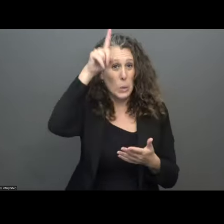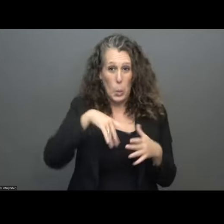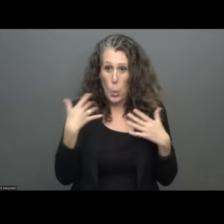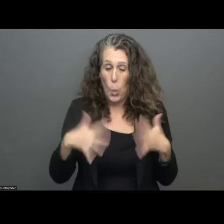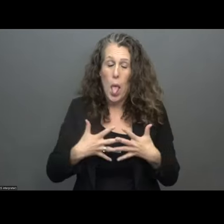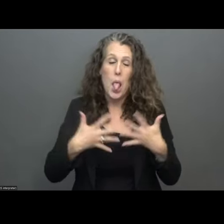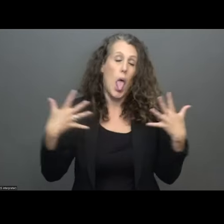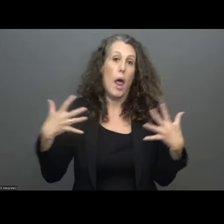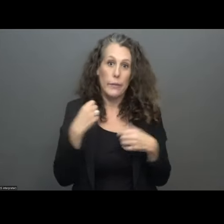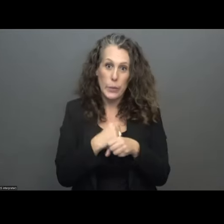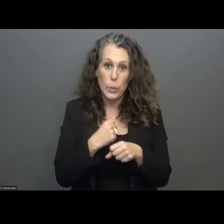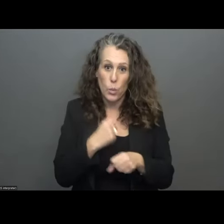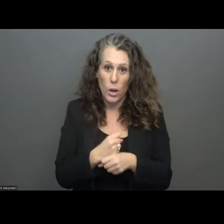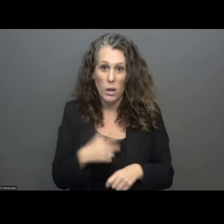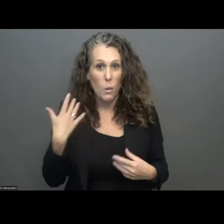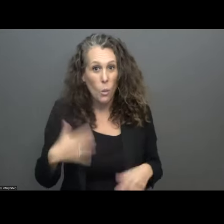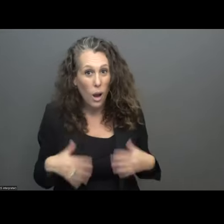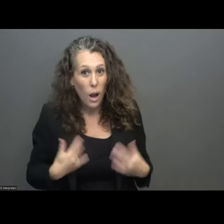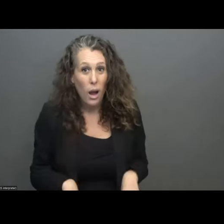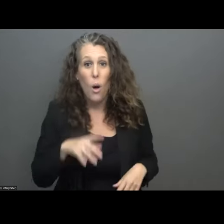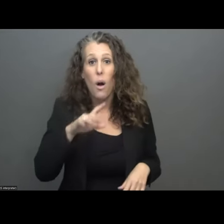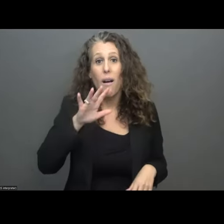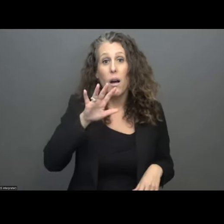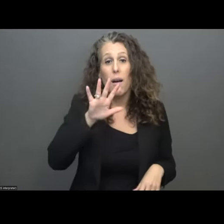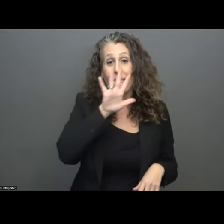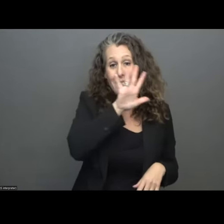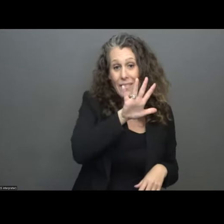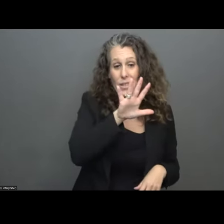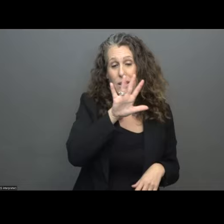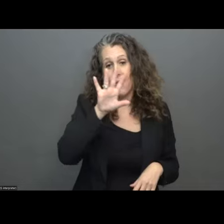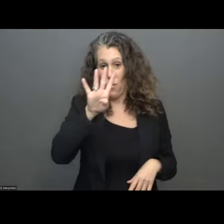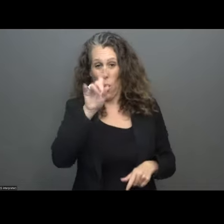see we had 54 people responding. 14:02:40 And you see like half of them. Do